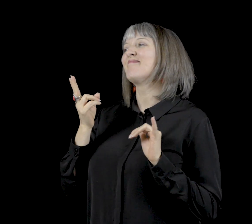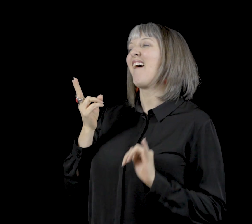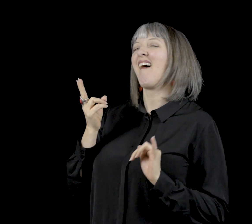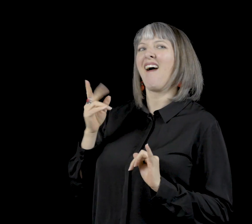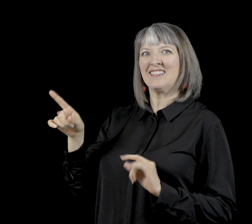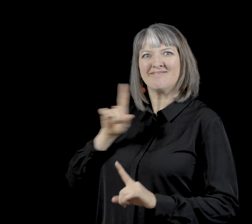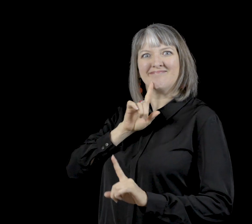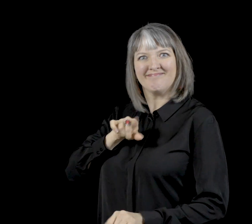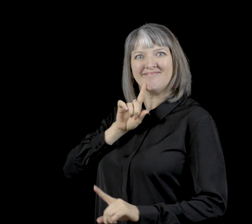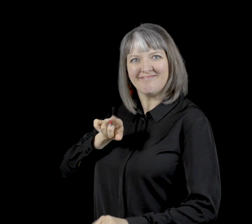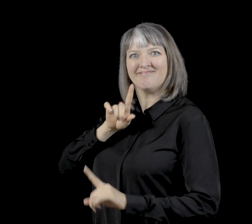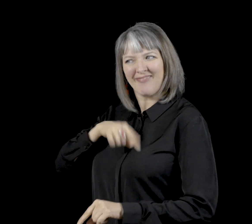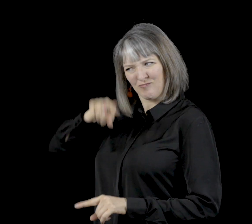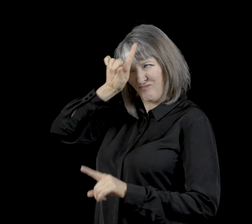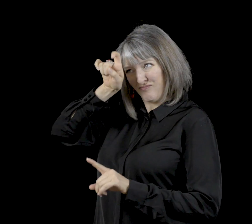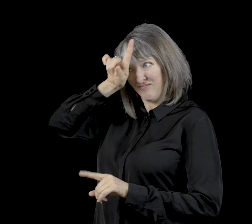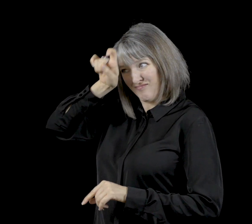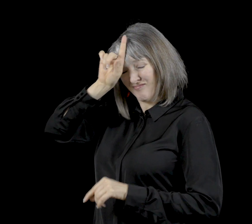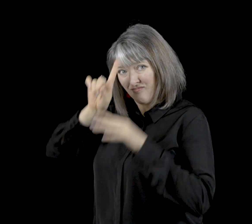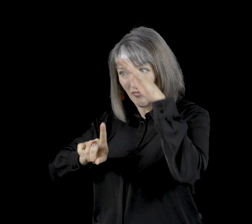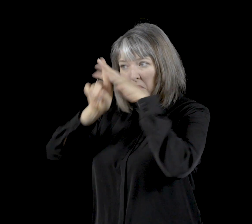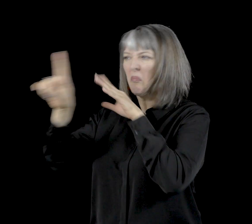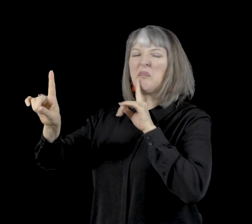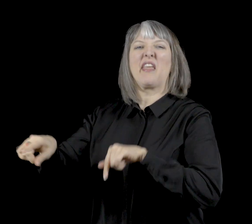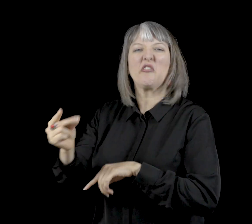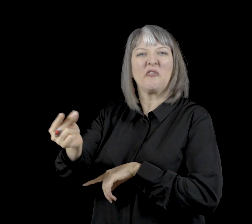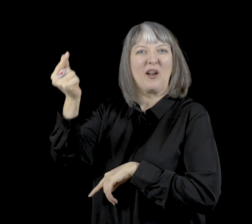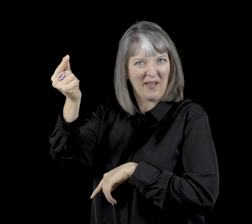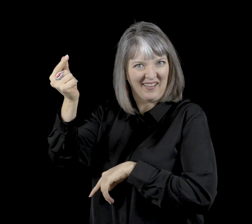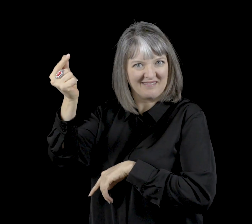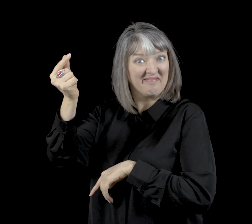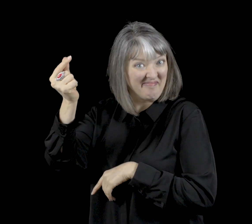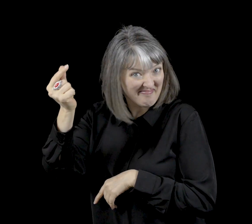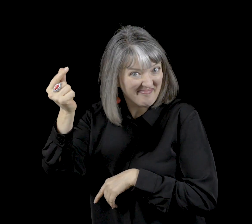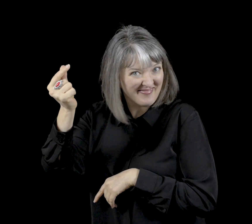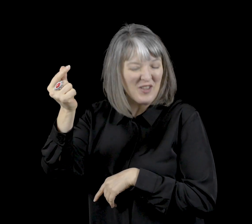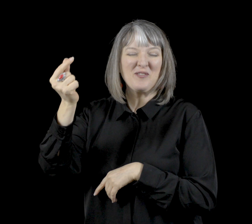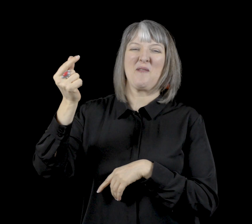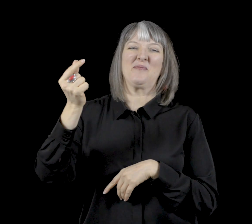The questions of my inner voice are answered immediately as they pop up in my head.